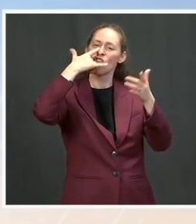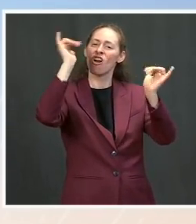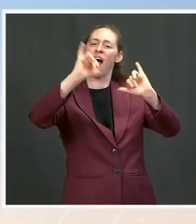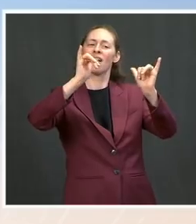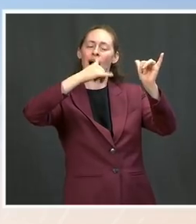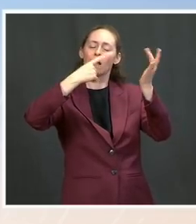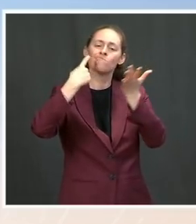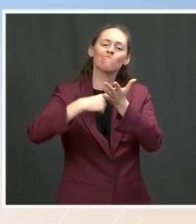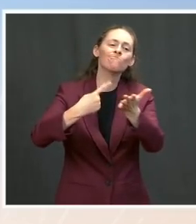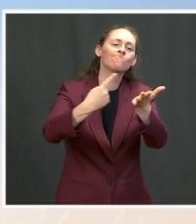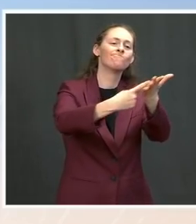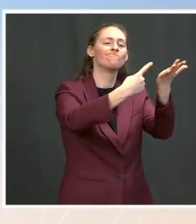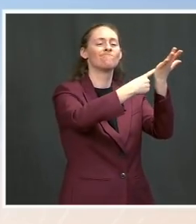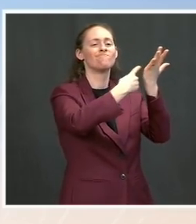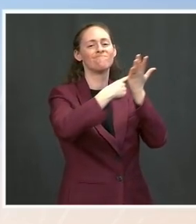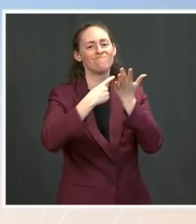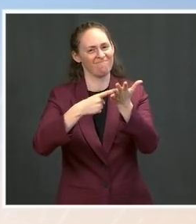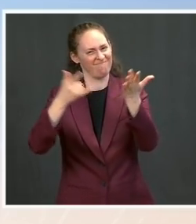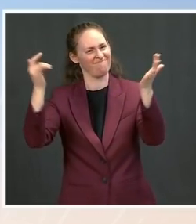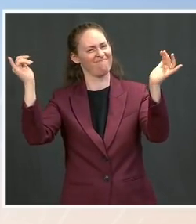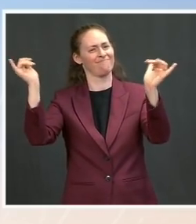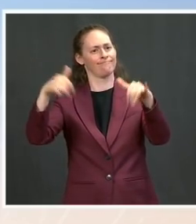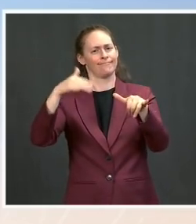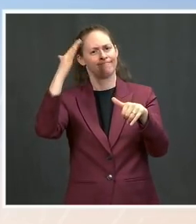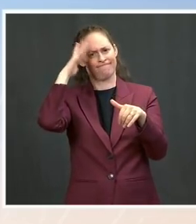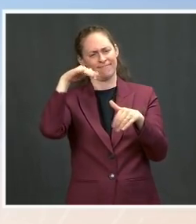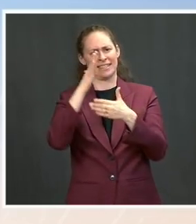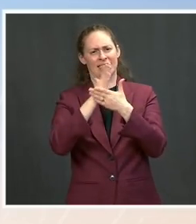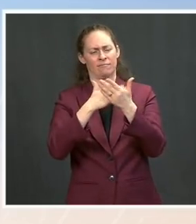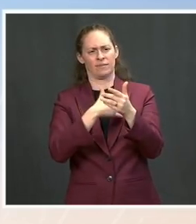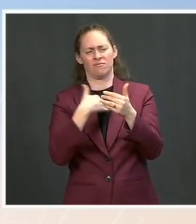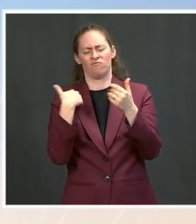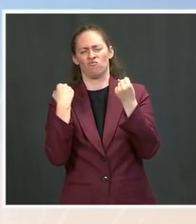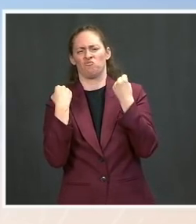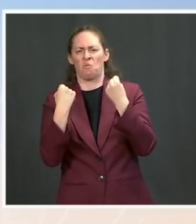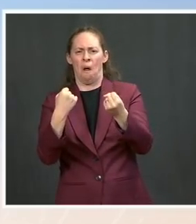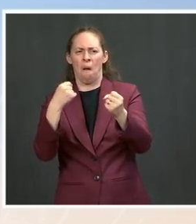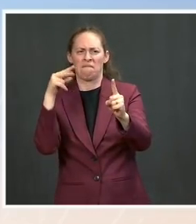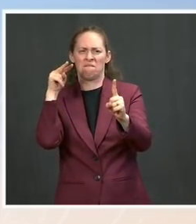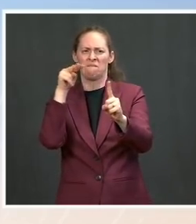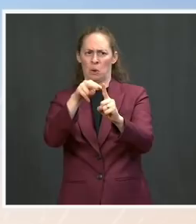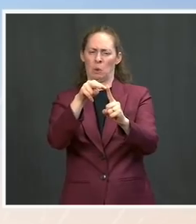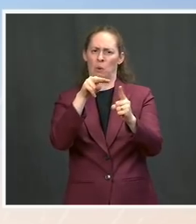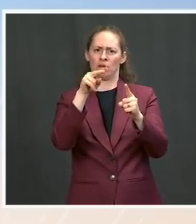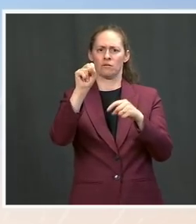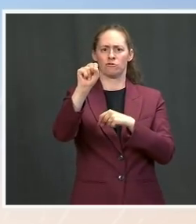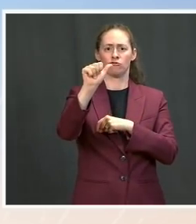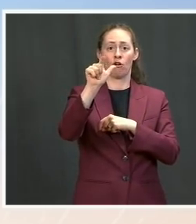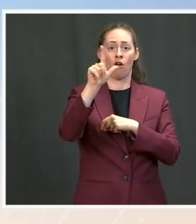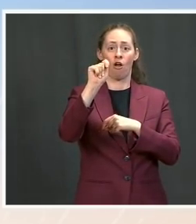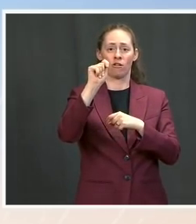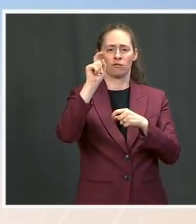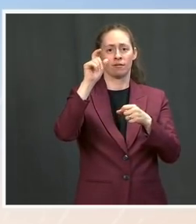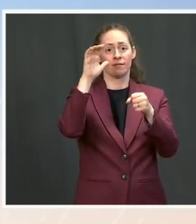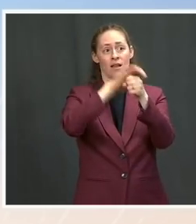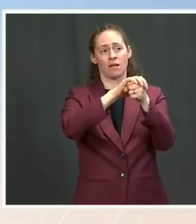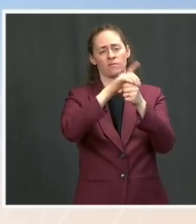who have conveyed a strong view about the SALT deduction, and we'll have that discussion with them.